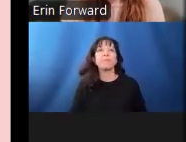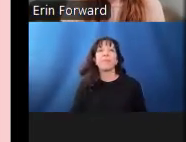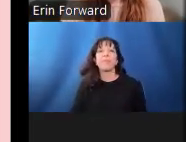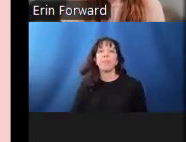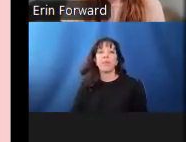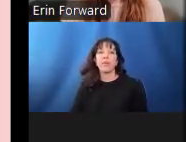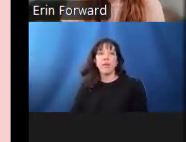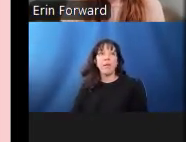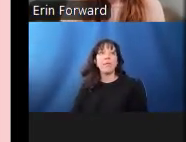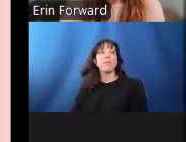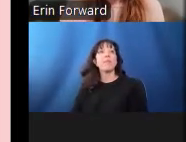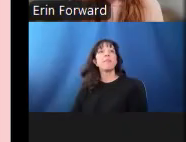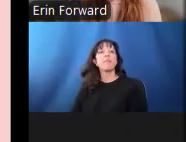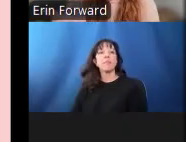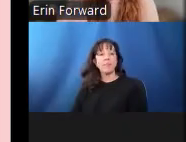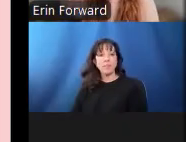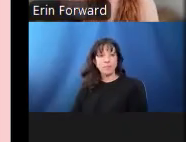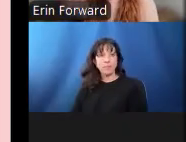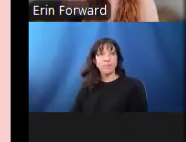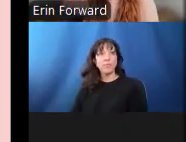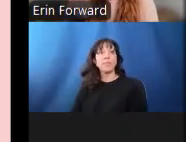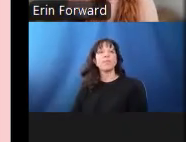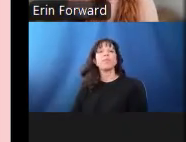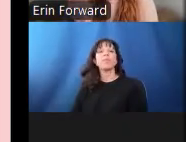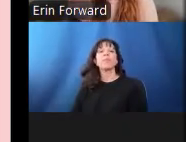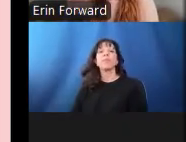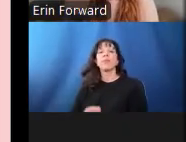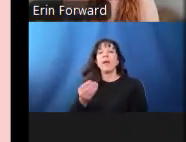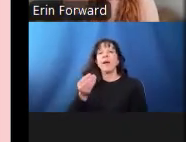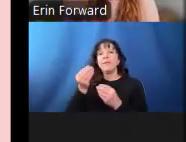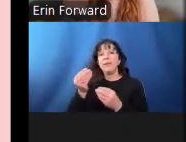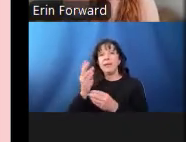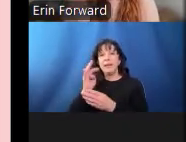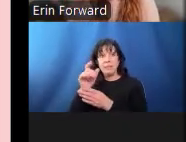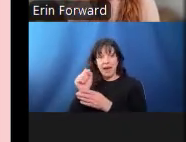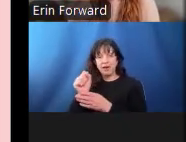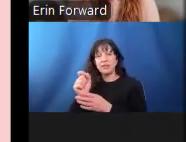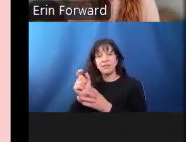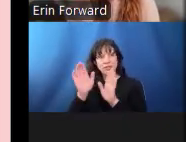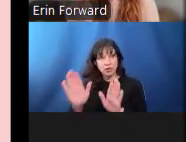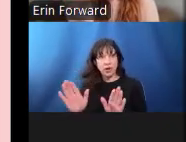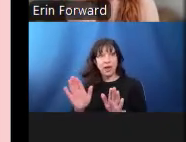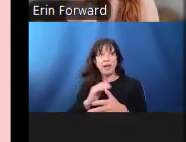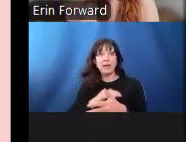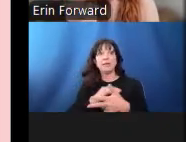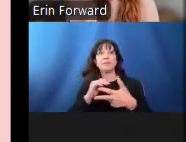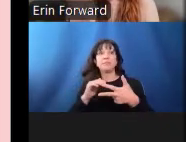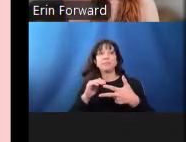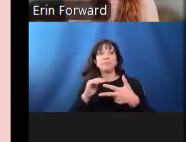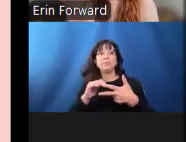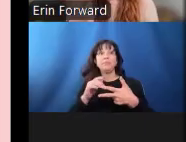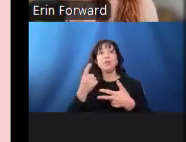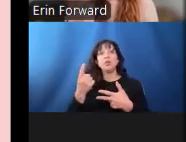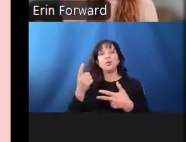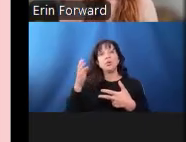what's the wrong way feeding matters is really great. Like I said, two sides of the spectrum. Podcast with marshadon Klein is